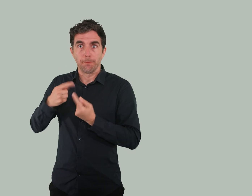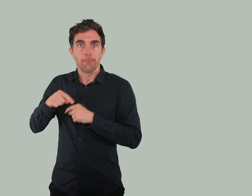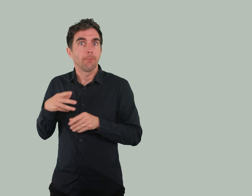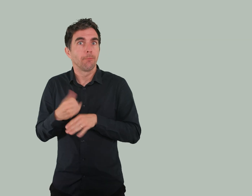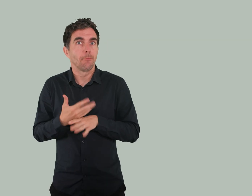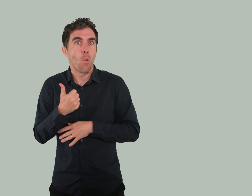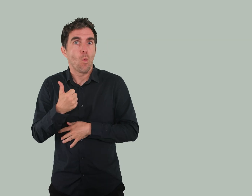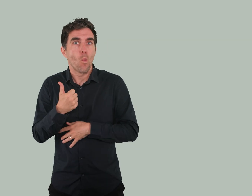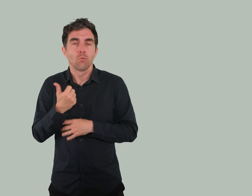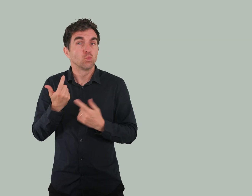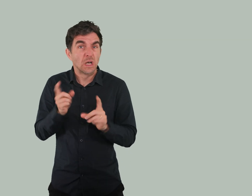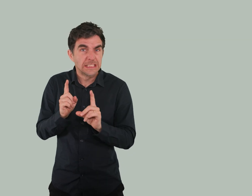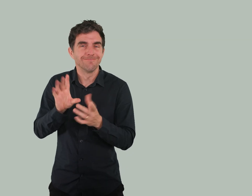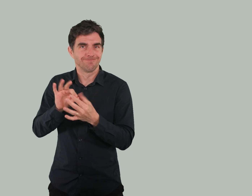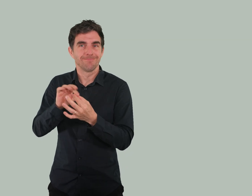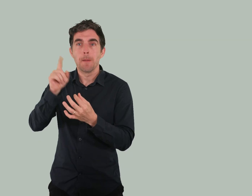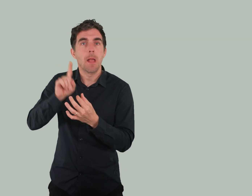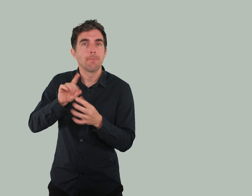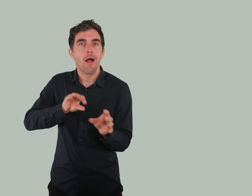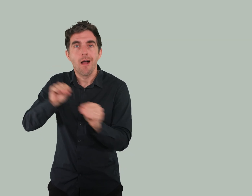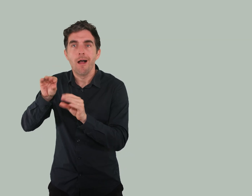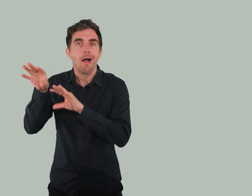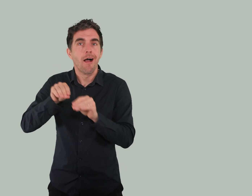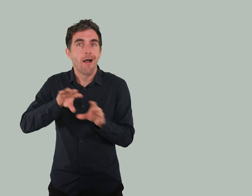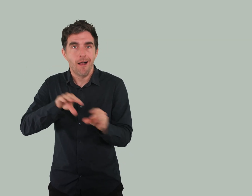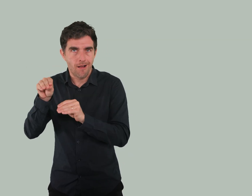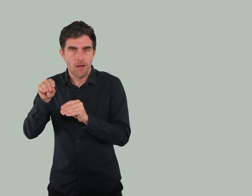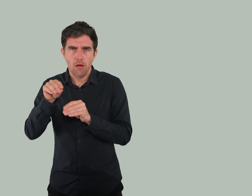in levels of migration.